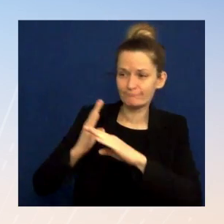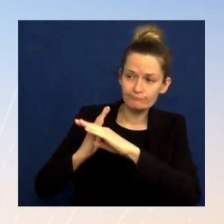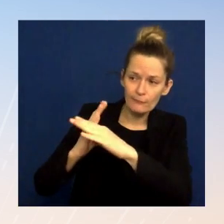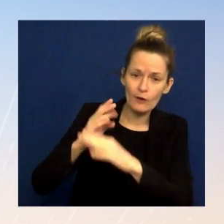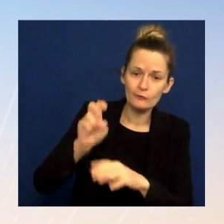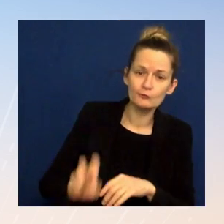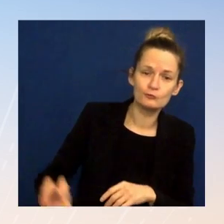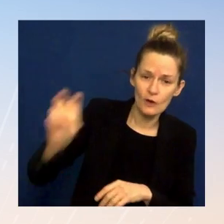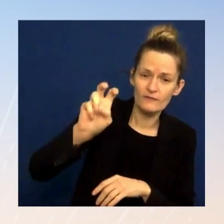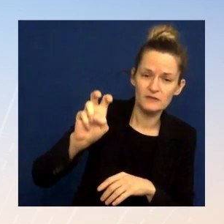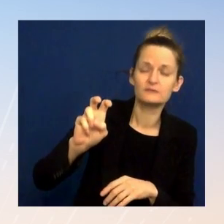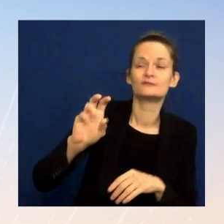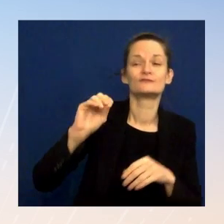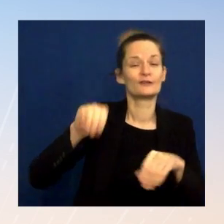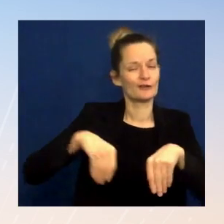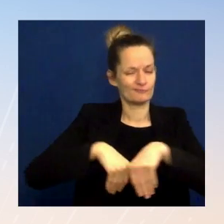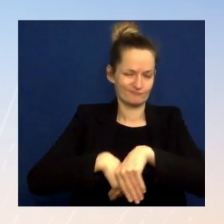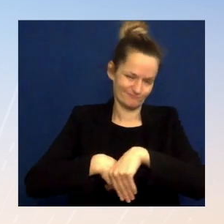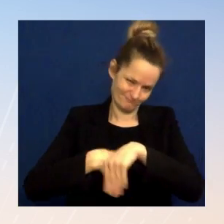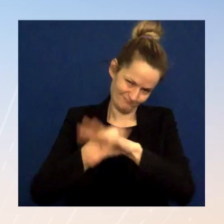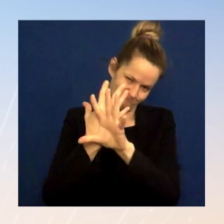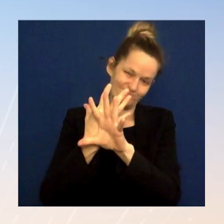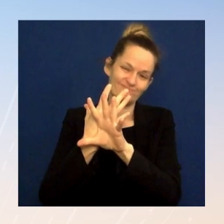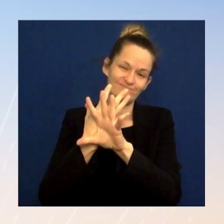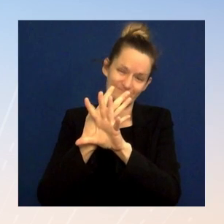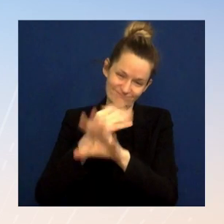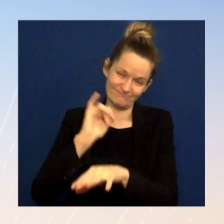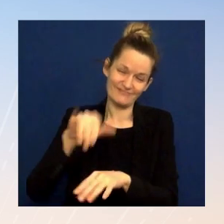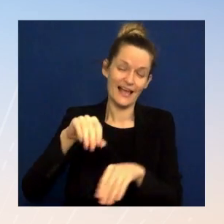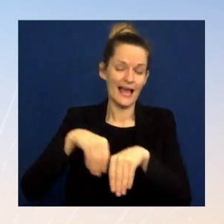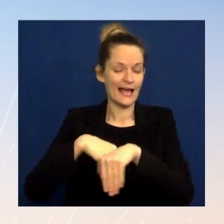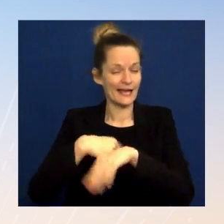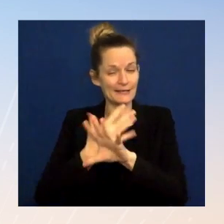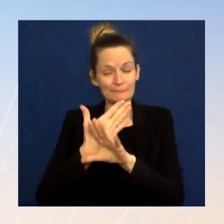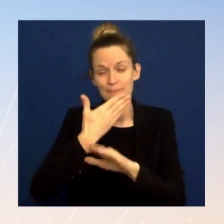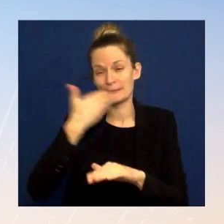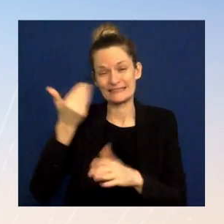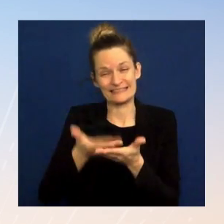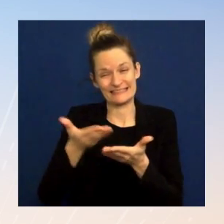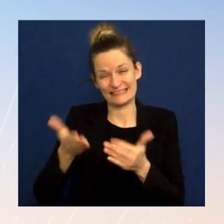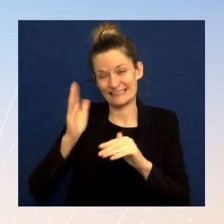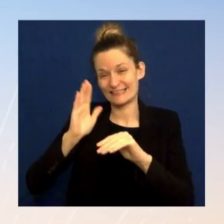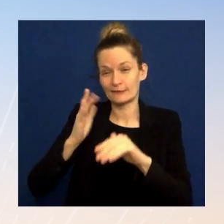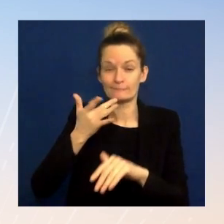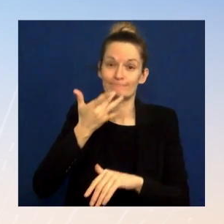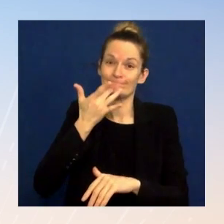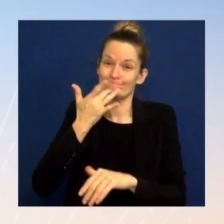That's what we're intending to do. And we're intending to do that because, in an era of intense competition between the U.S. and China,